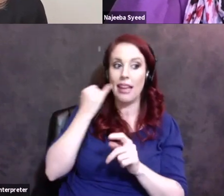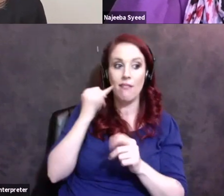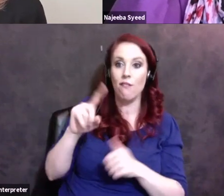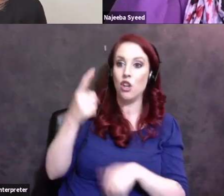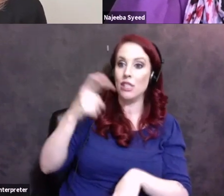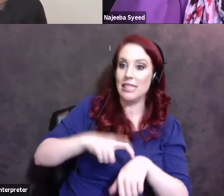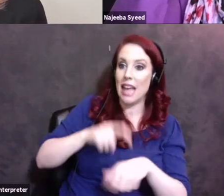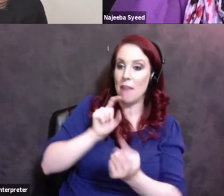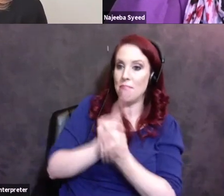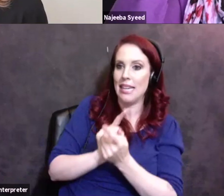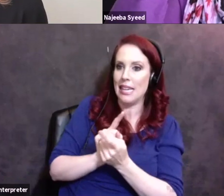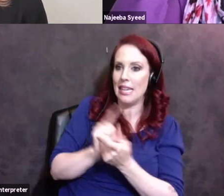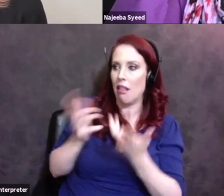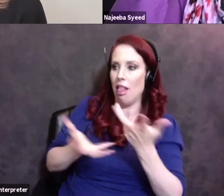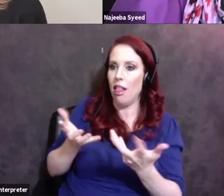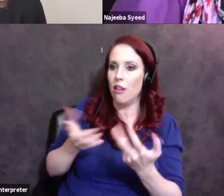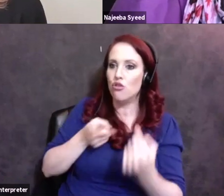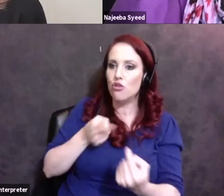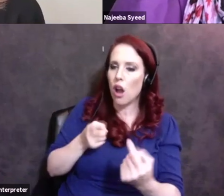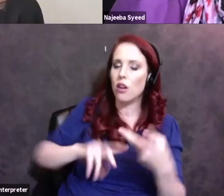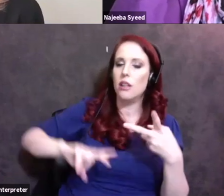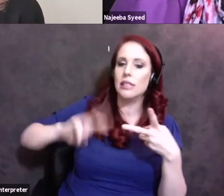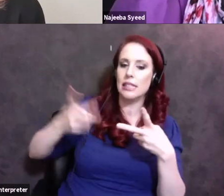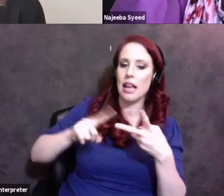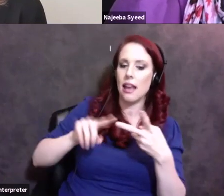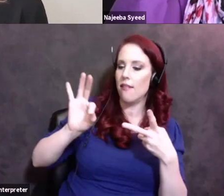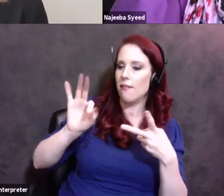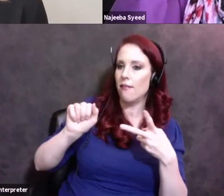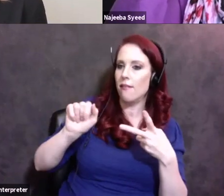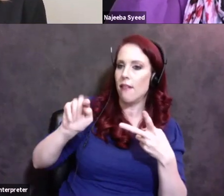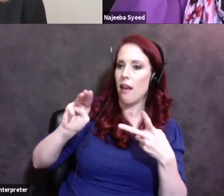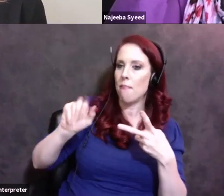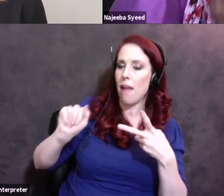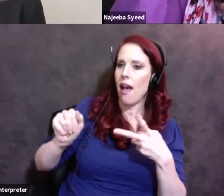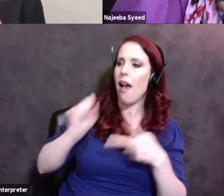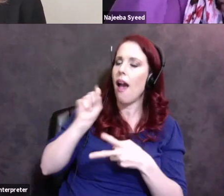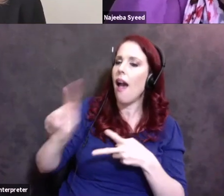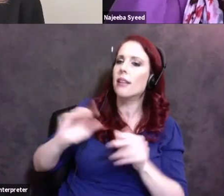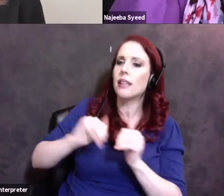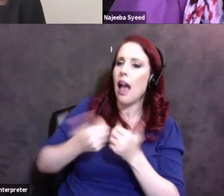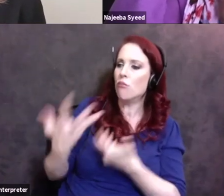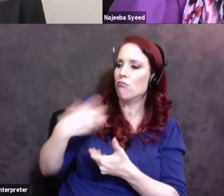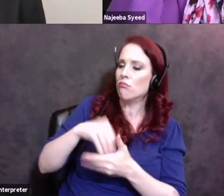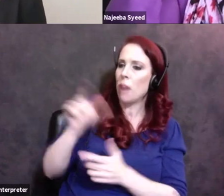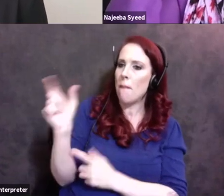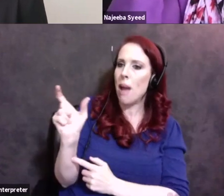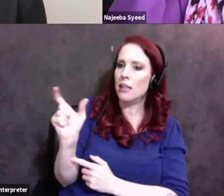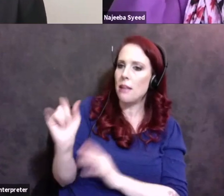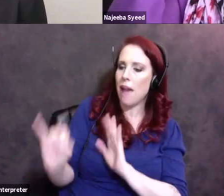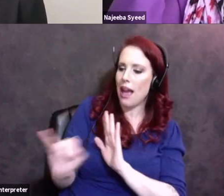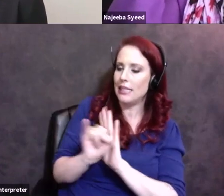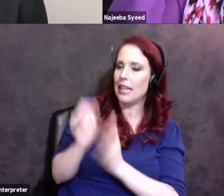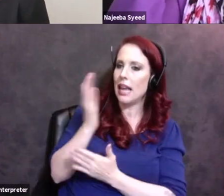The second question is how can we include Muslim identity as part of our whole identity